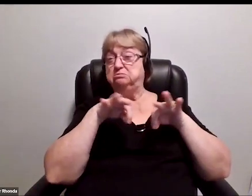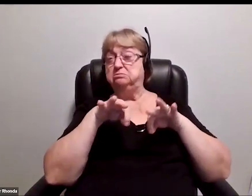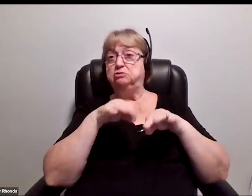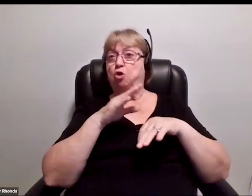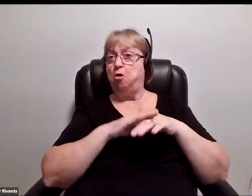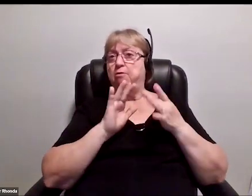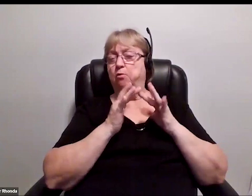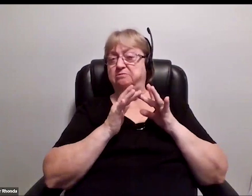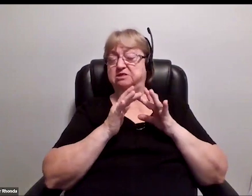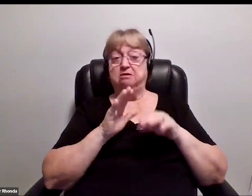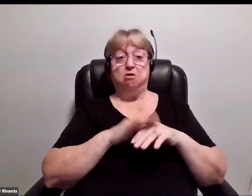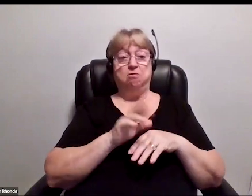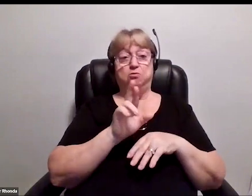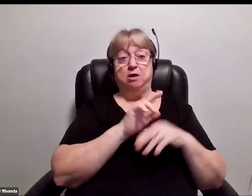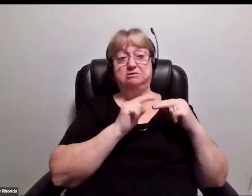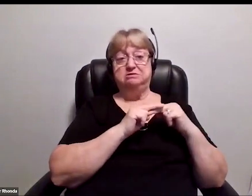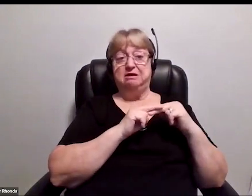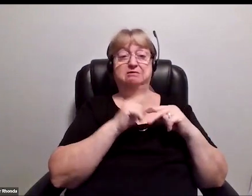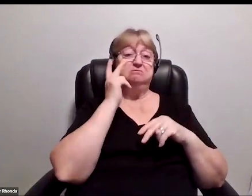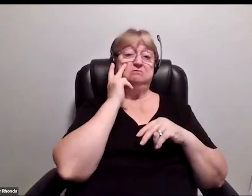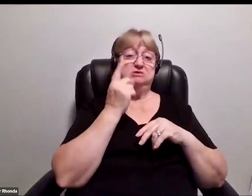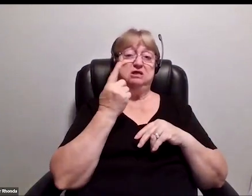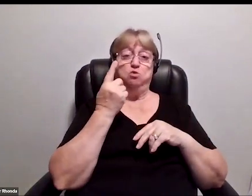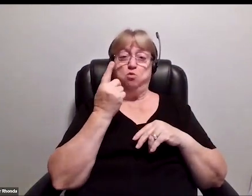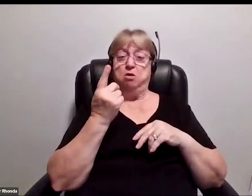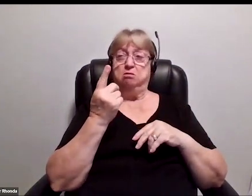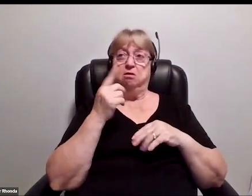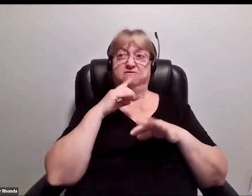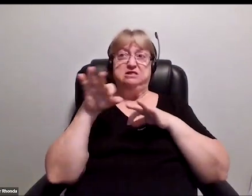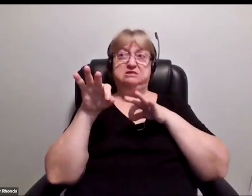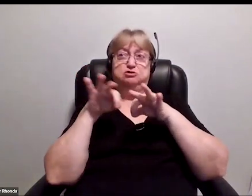On the right-hand side of this slide, you see one of these instructional videos.